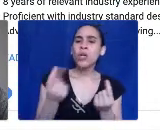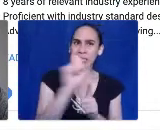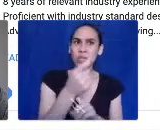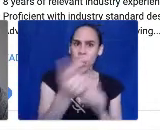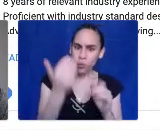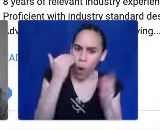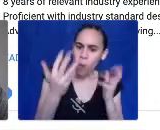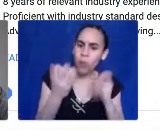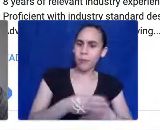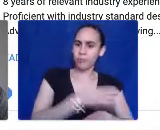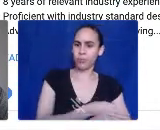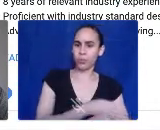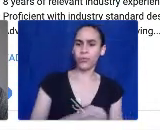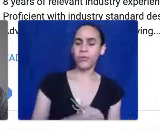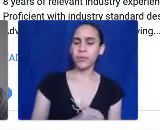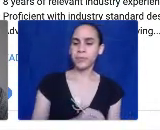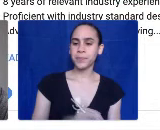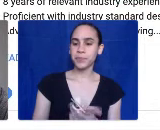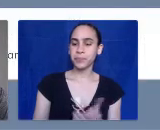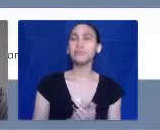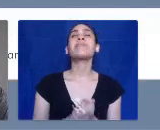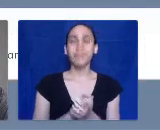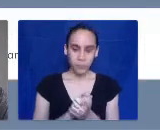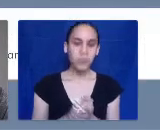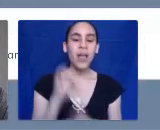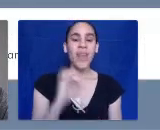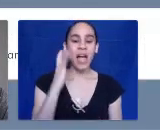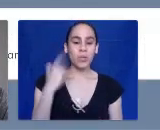on so this is why we have coaching by the way it's really hard to get